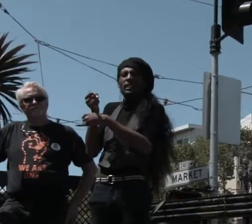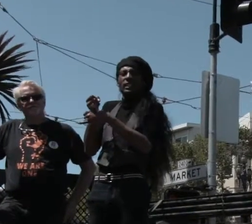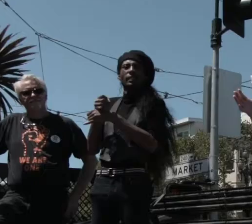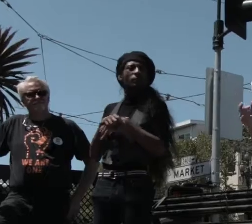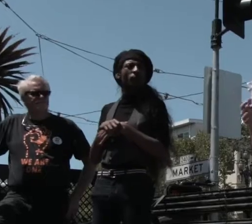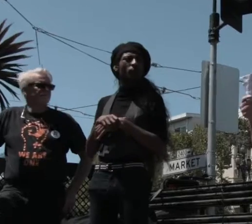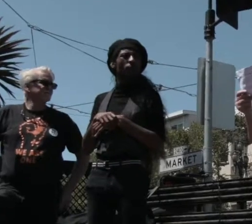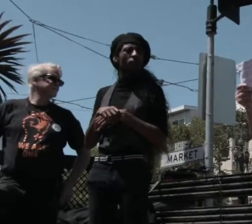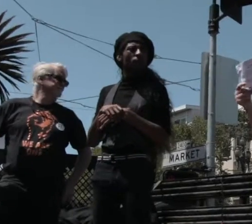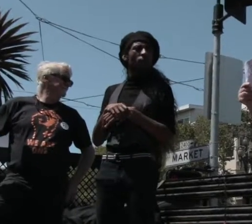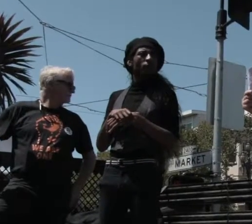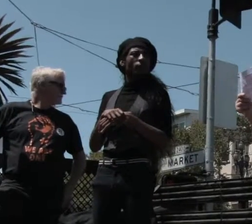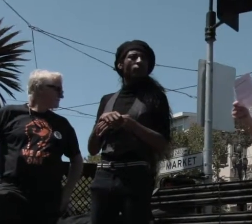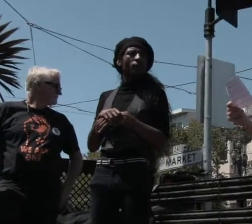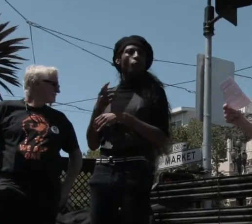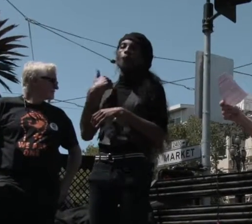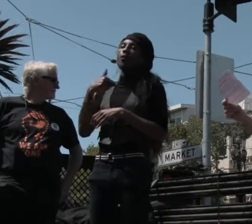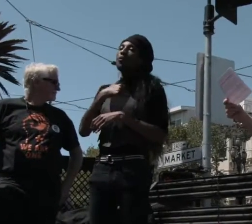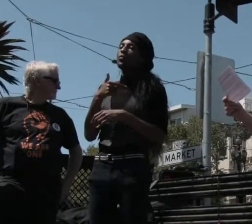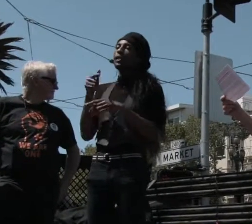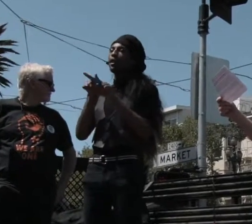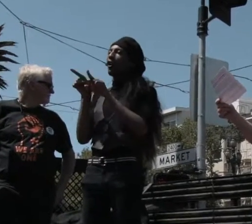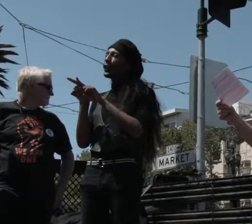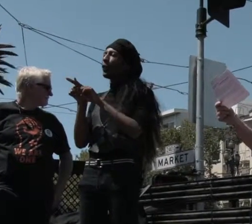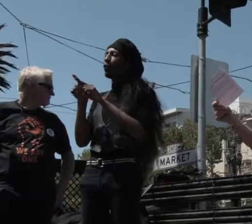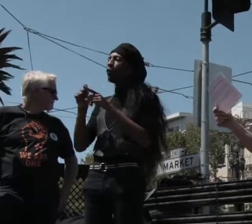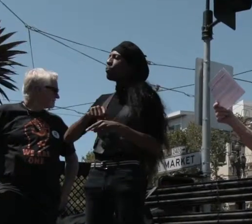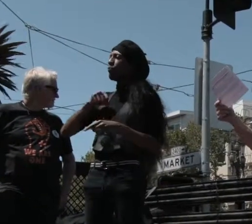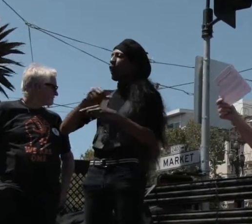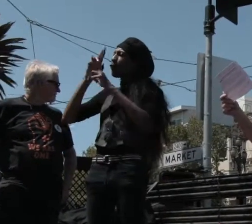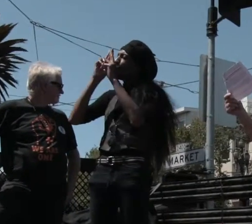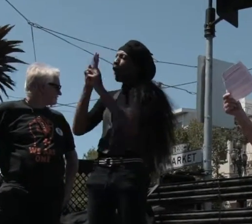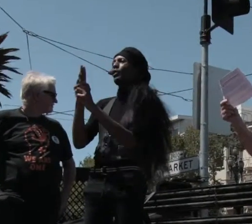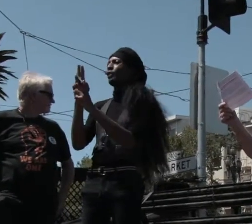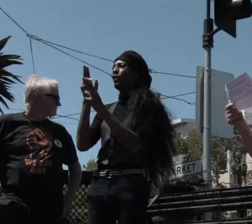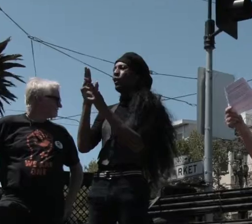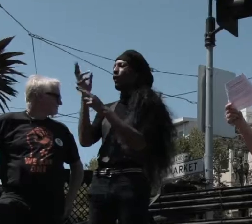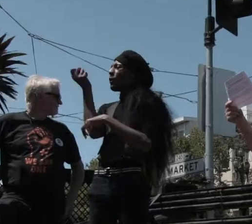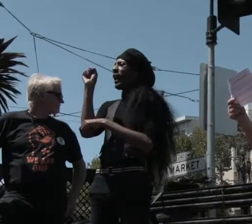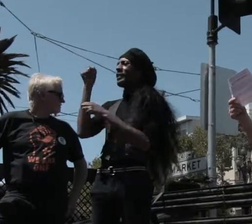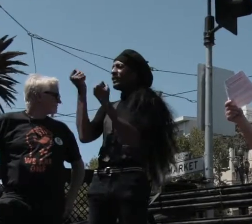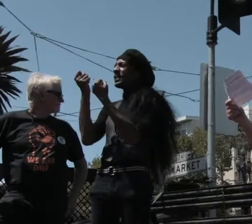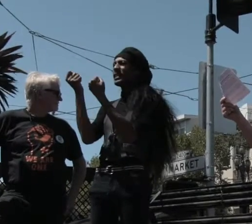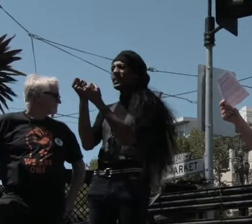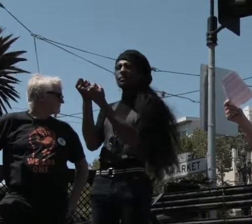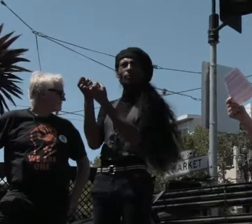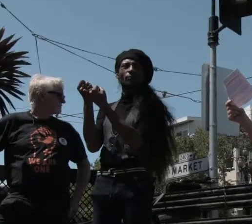DREDF is proud to honor those activists and all those who fought oppression of all kinds by joining with